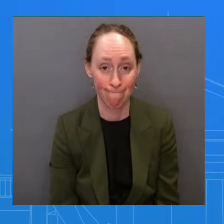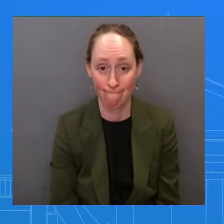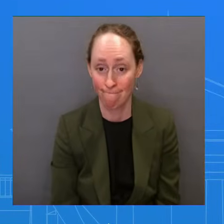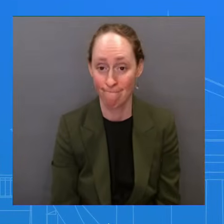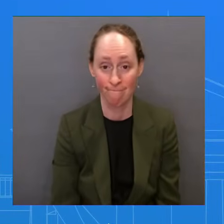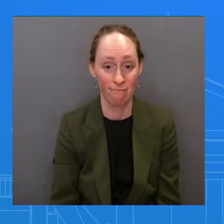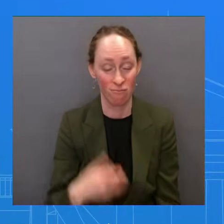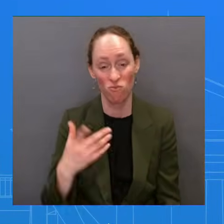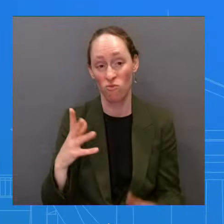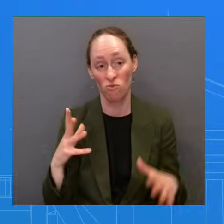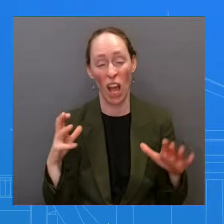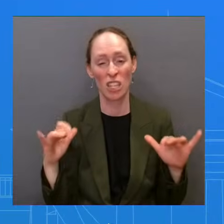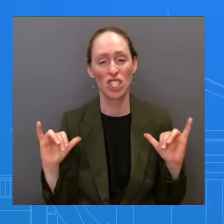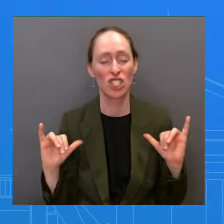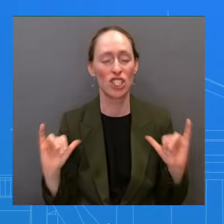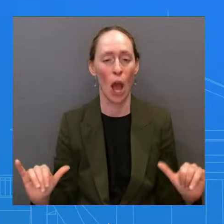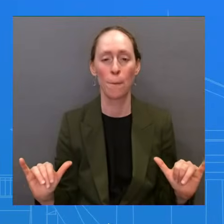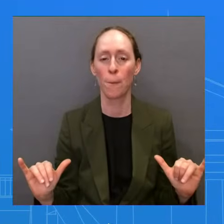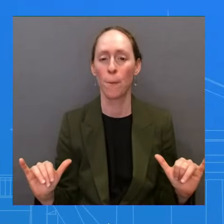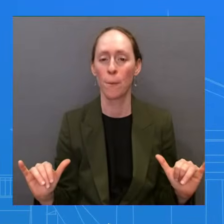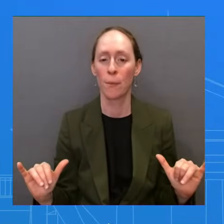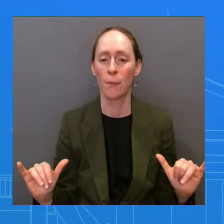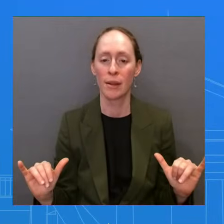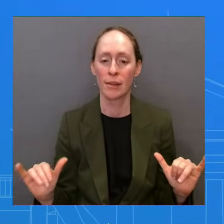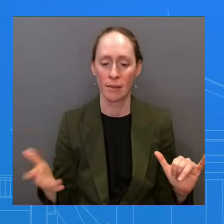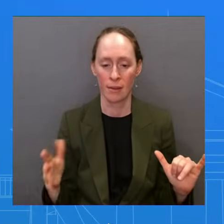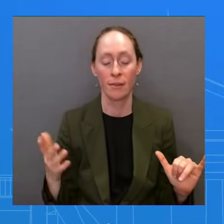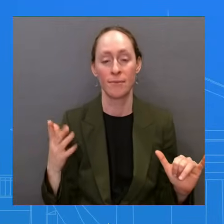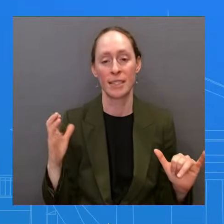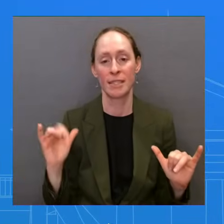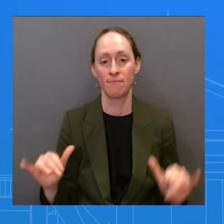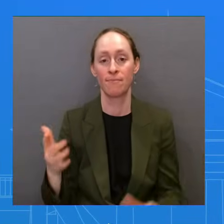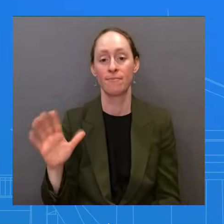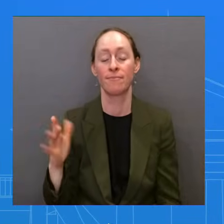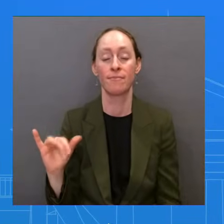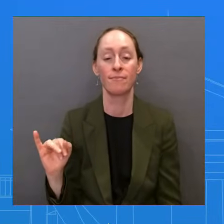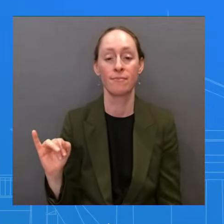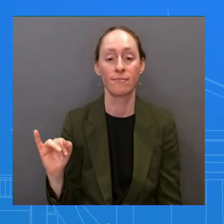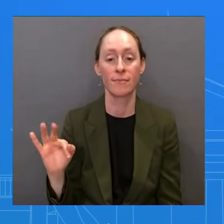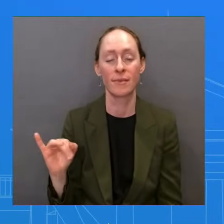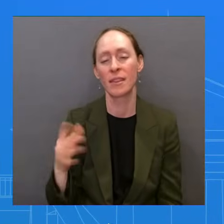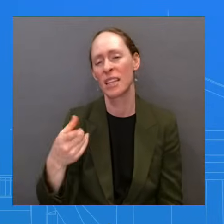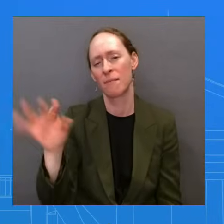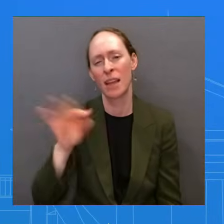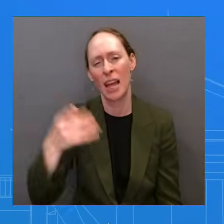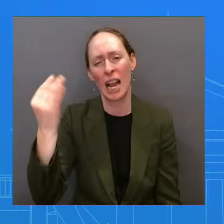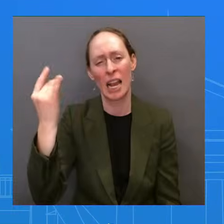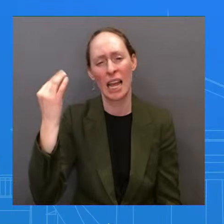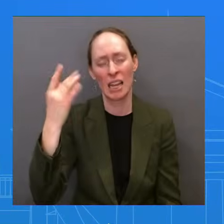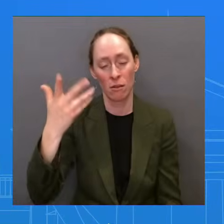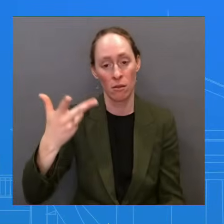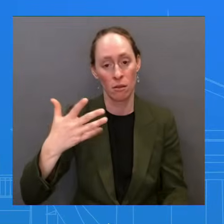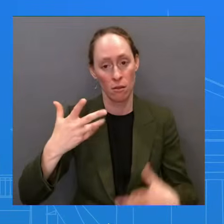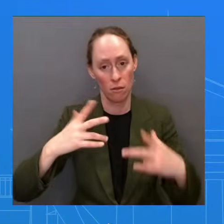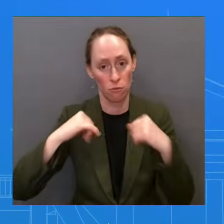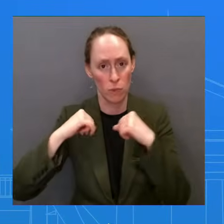if you think about wanting to -- us to protect -- put protections for DREAMers and farmworkers, more immigration judges and asylum officers,